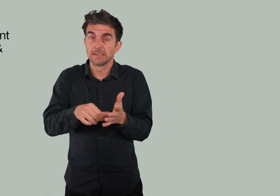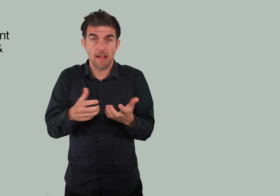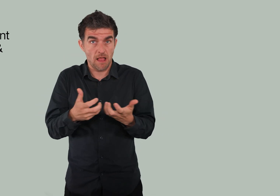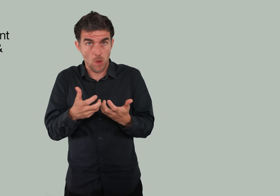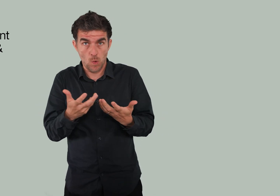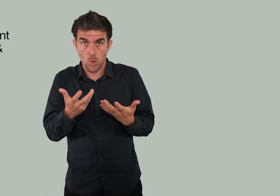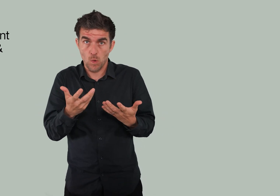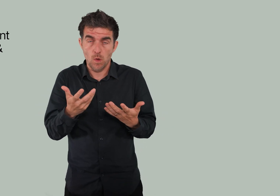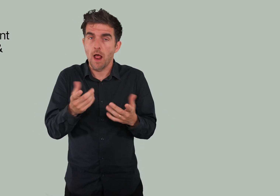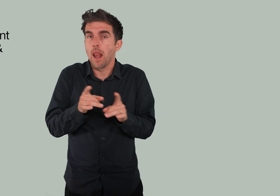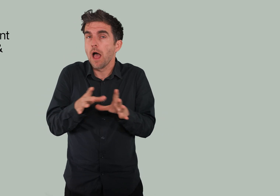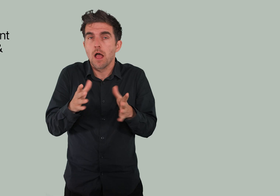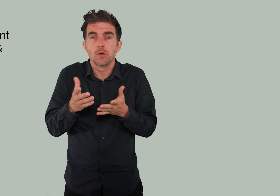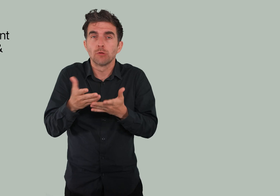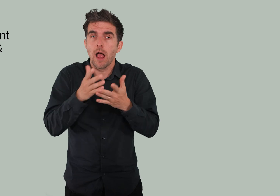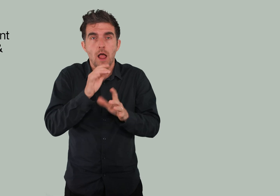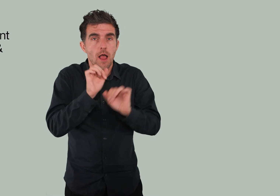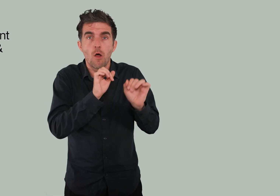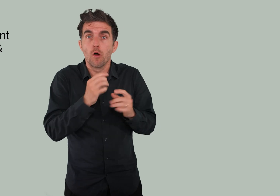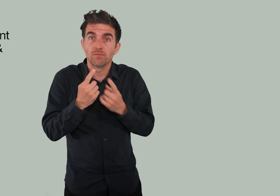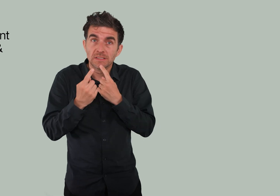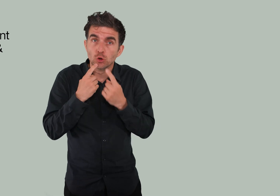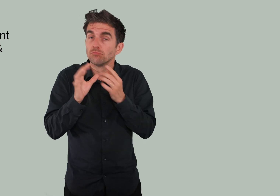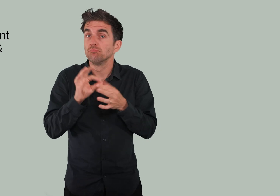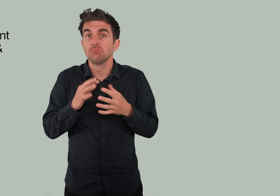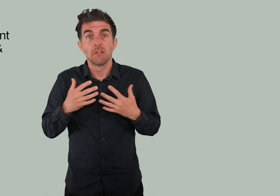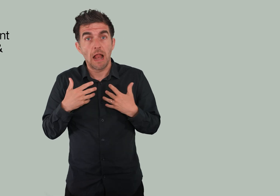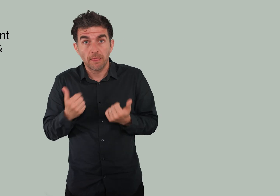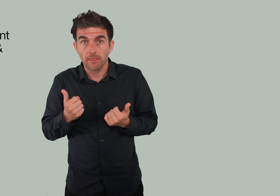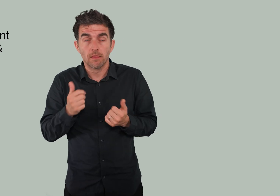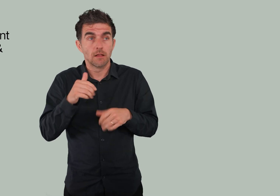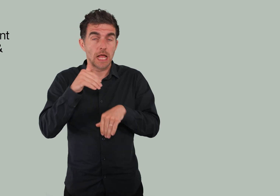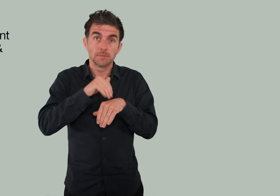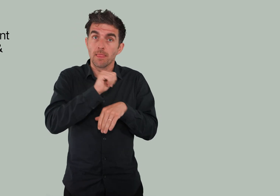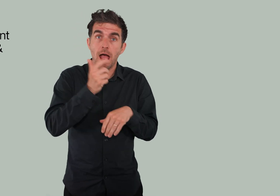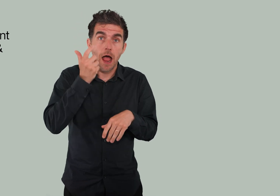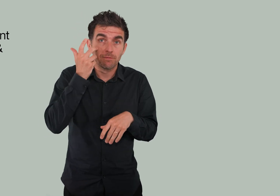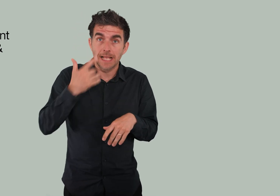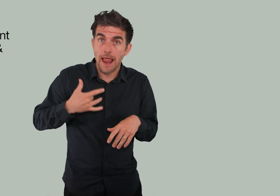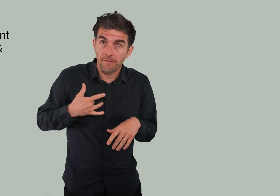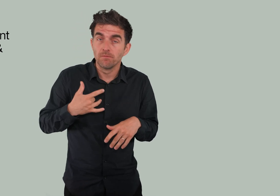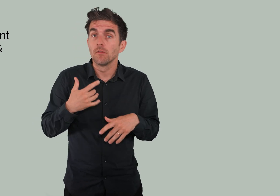like the sharing of personal information about health impacts on daily life,